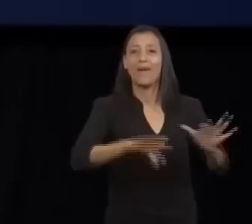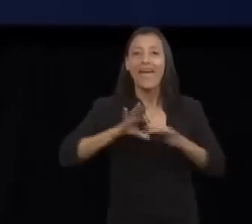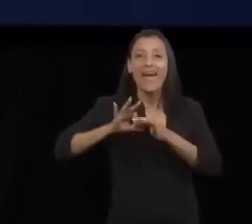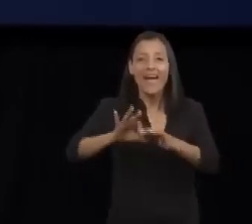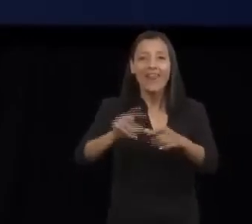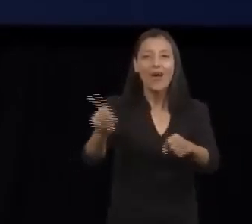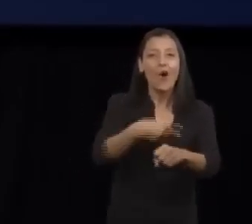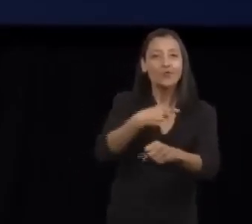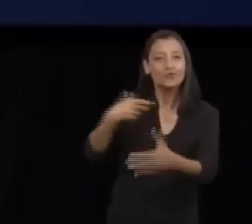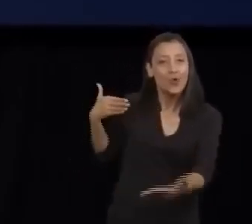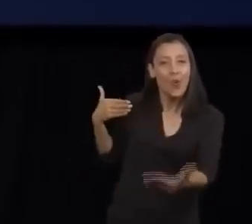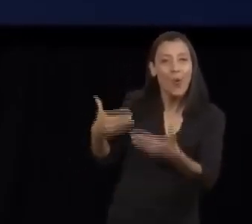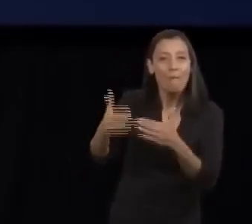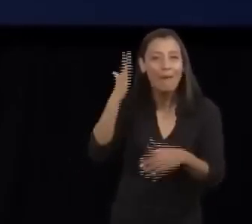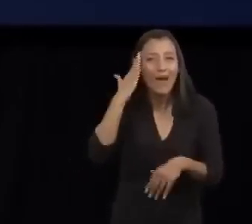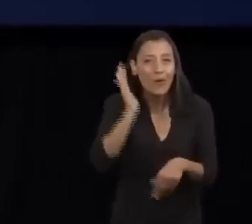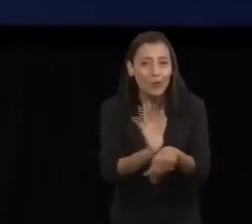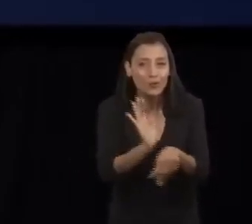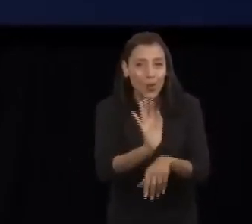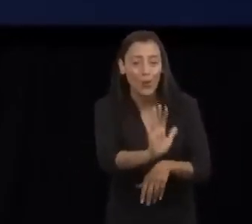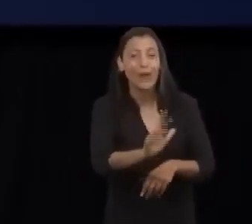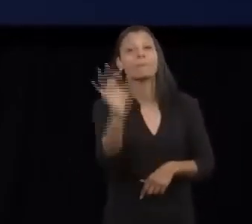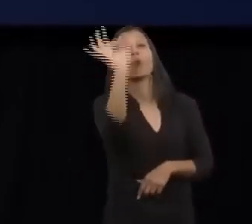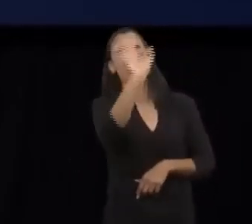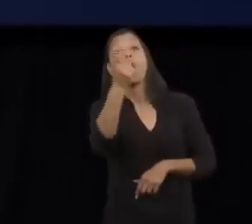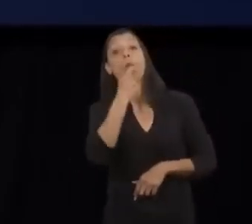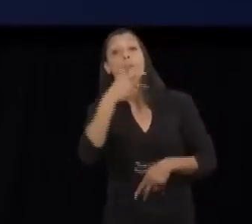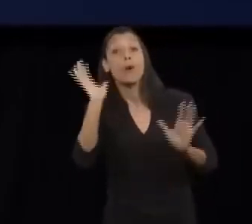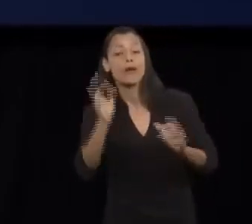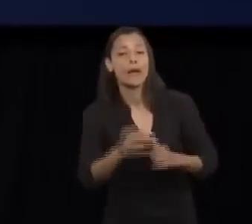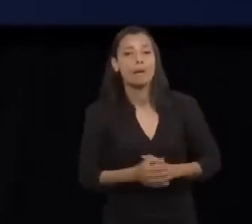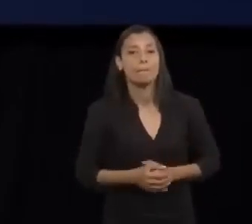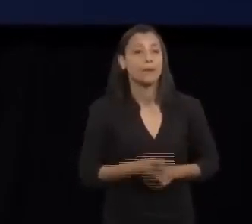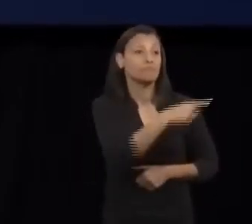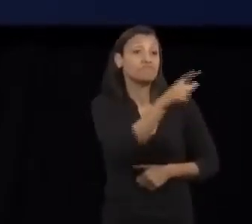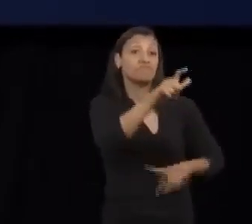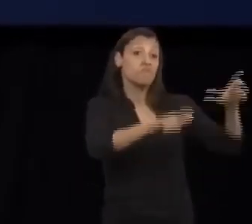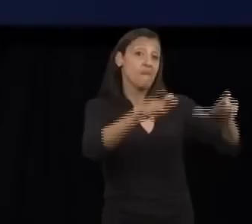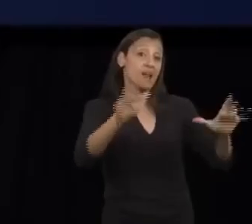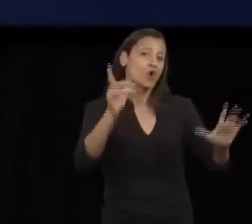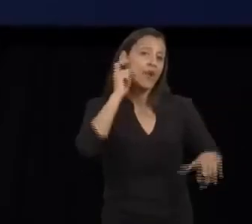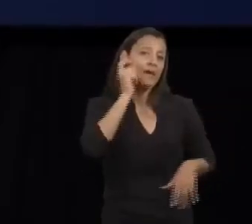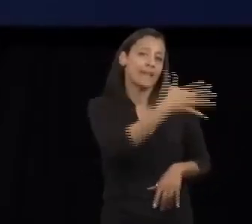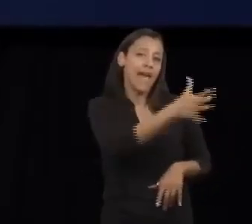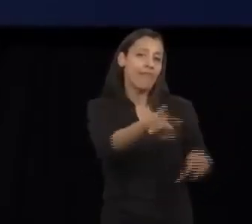Or, for example, those who are about my age or a little older